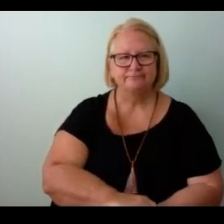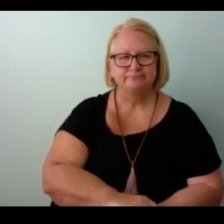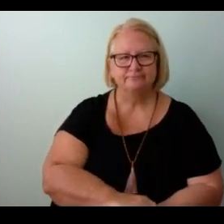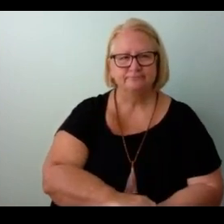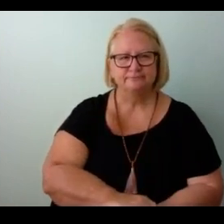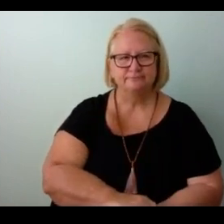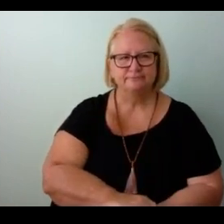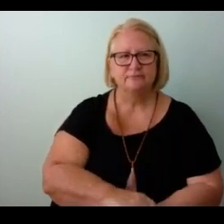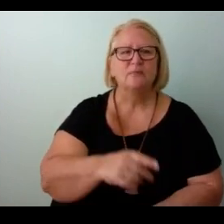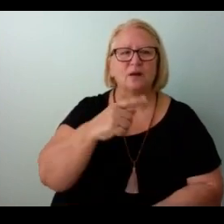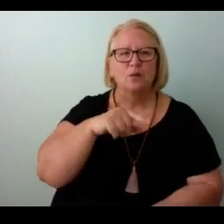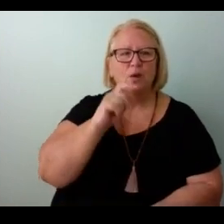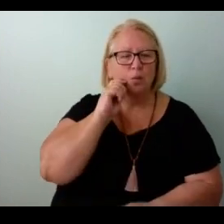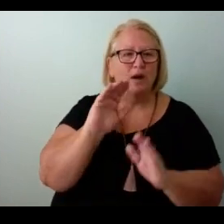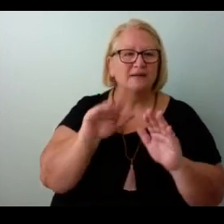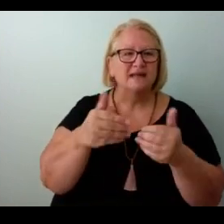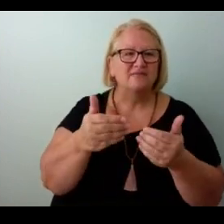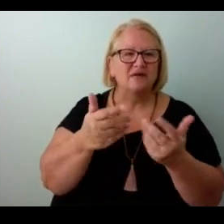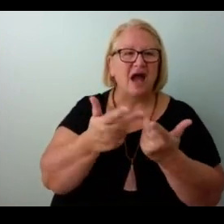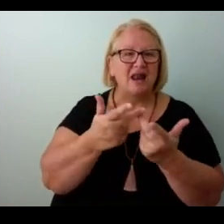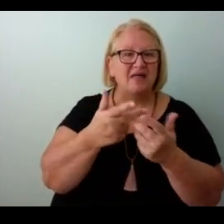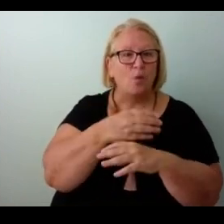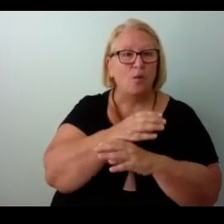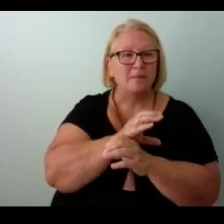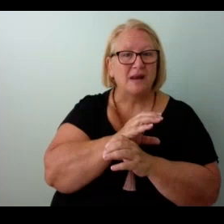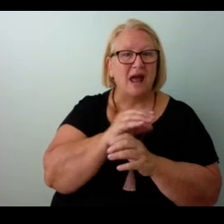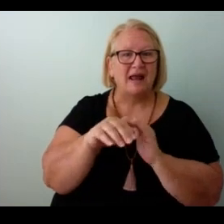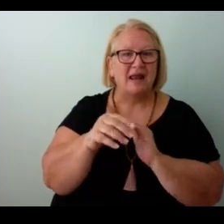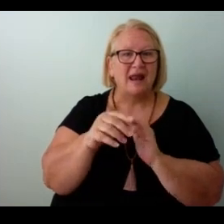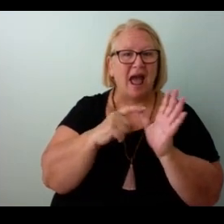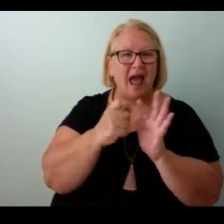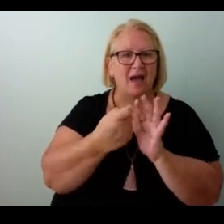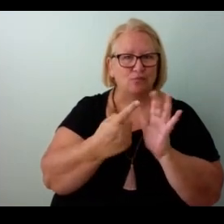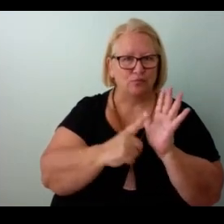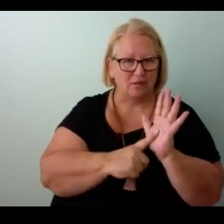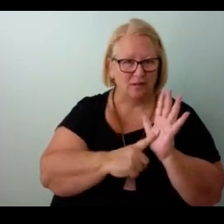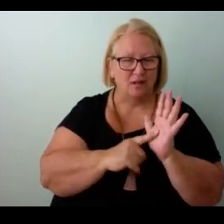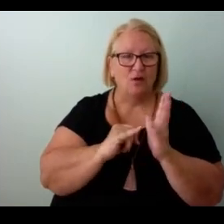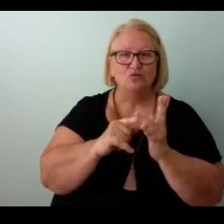we'll be delivering another webinar in April so please keep an eye out.